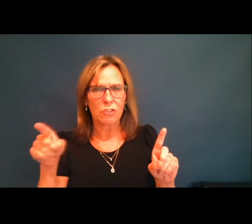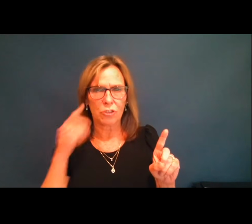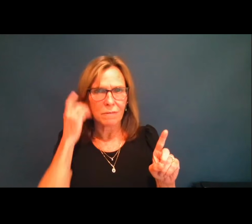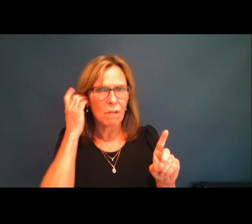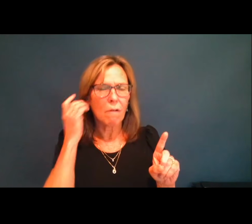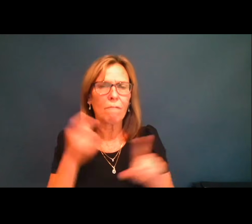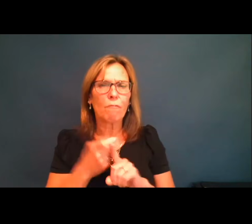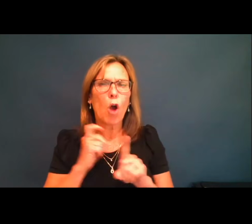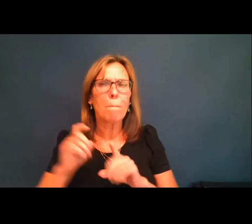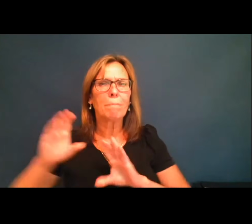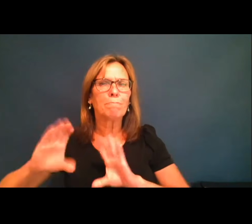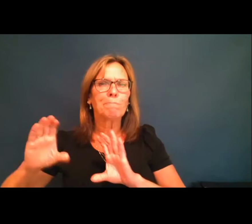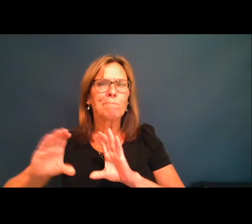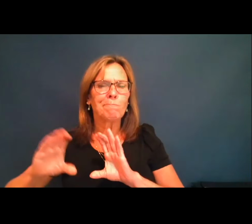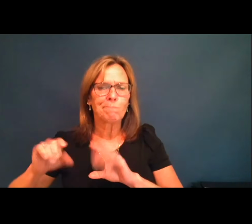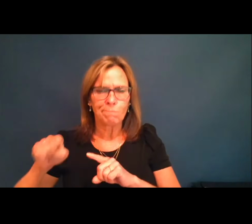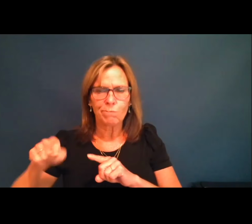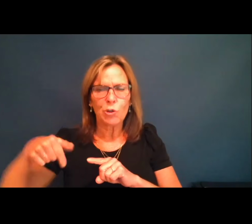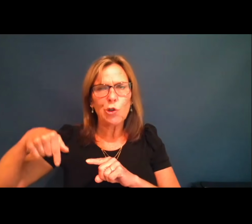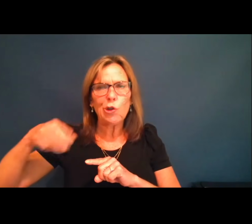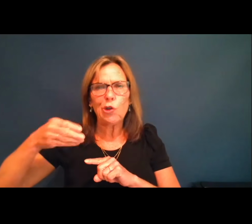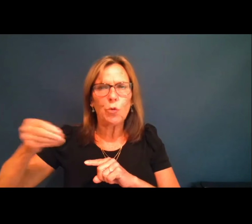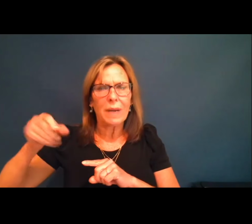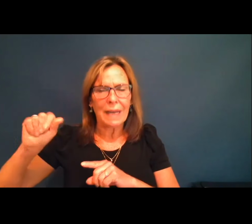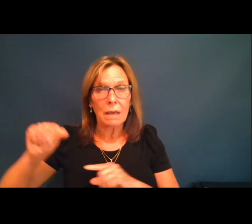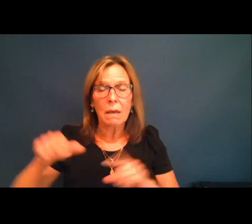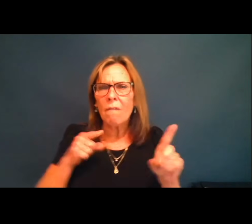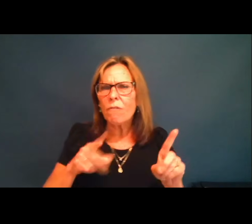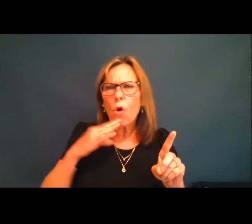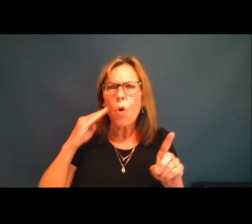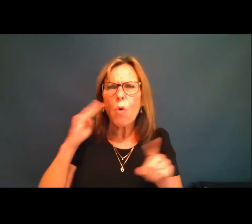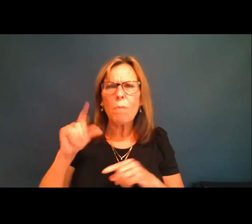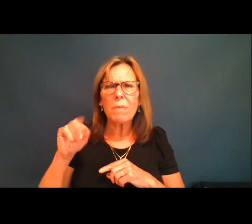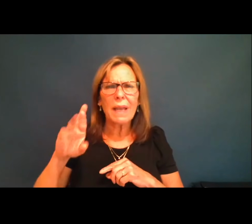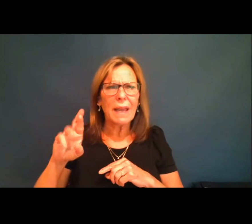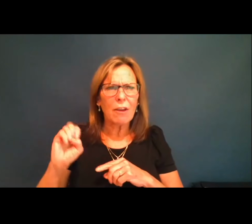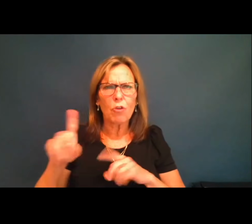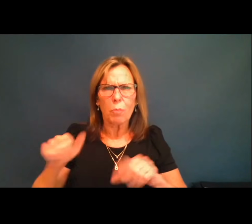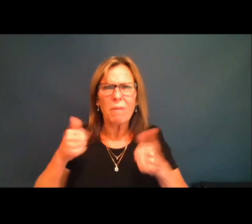personal care services have any title to